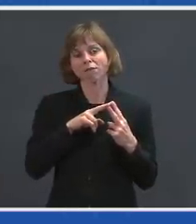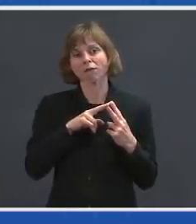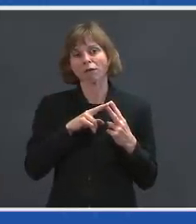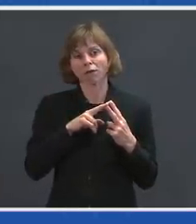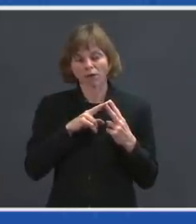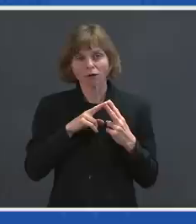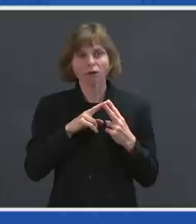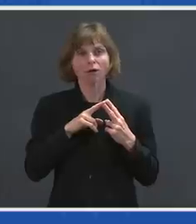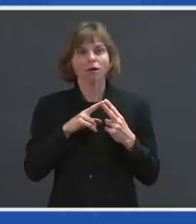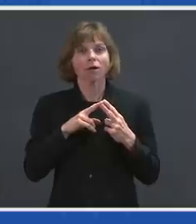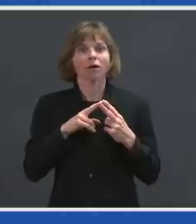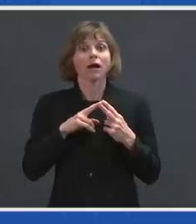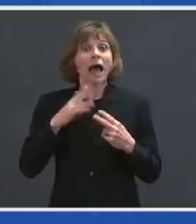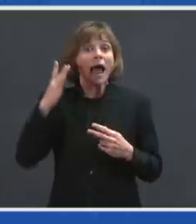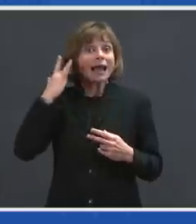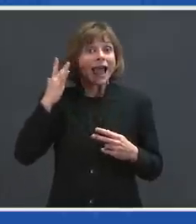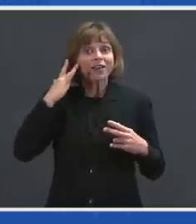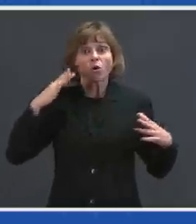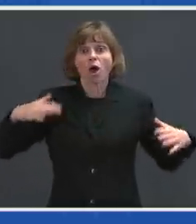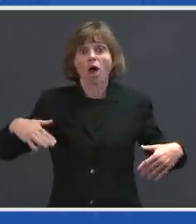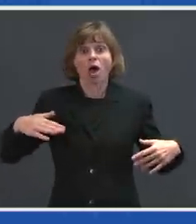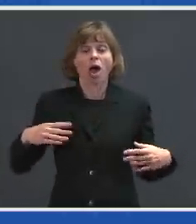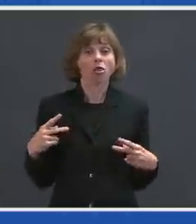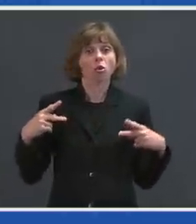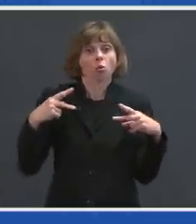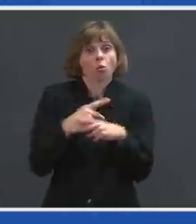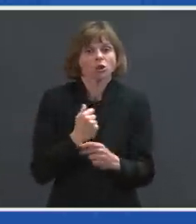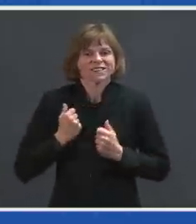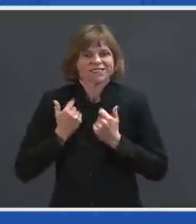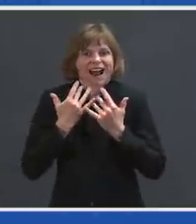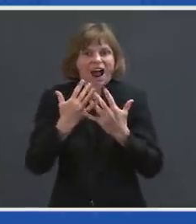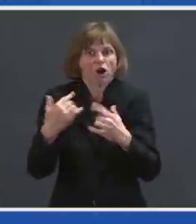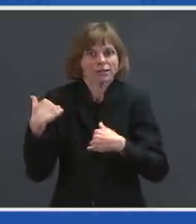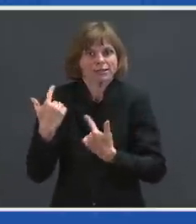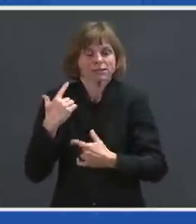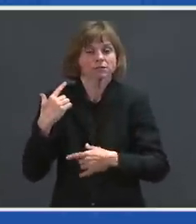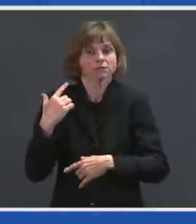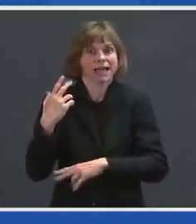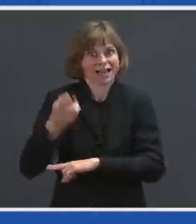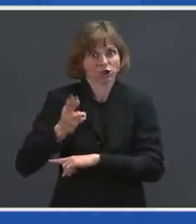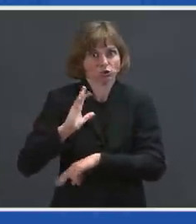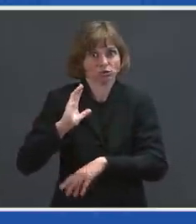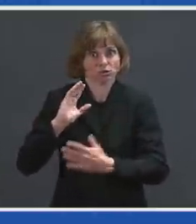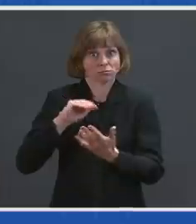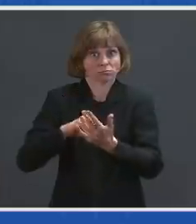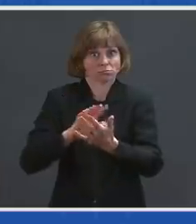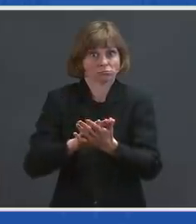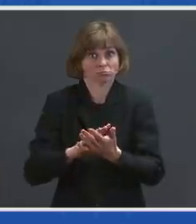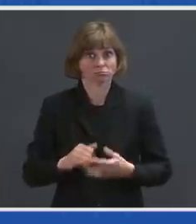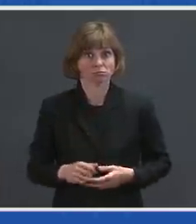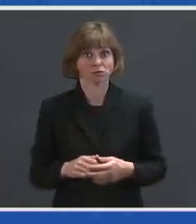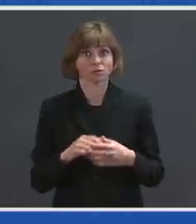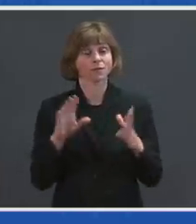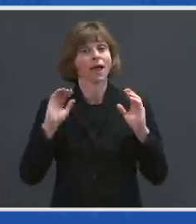what would become the worst fire season in recorded history. And there'd been no violent insurrection on Capitol Hill.